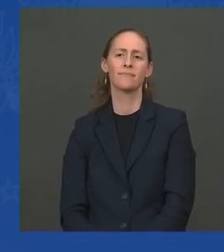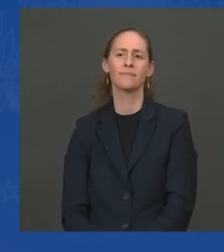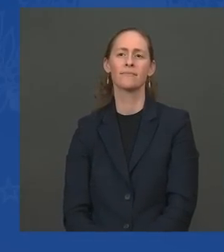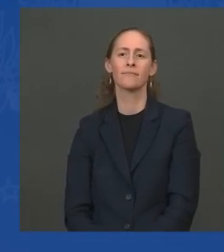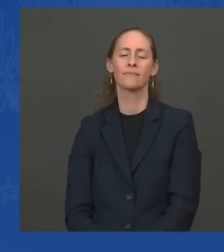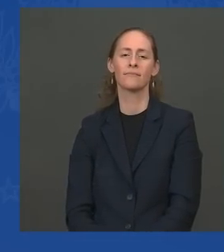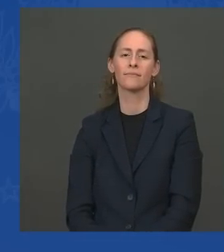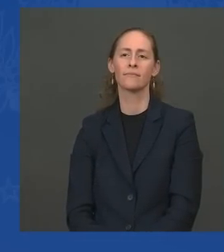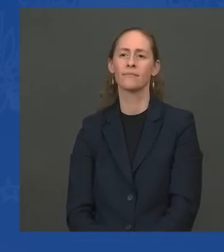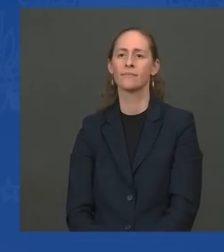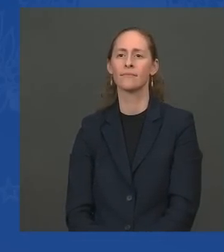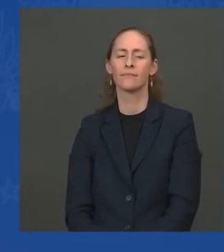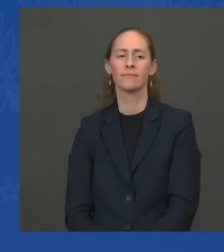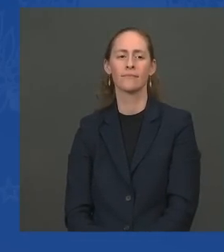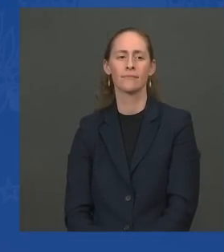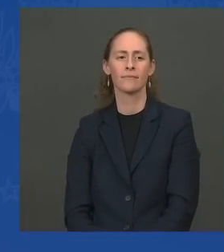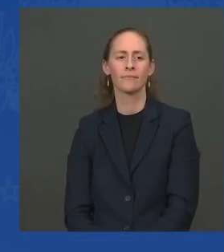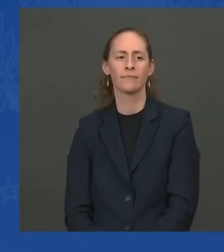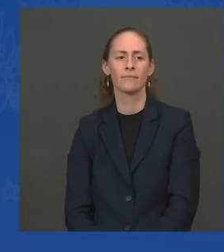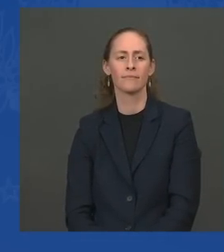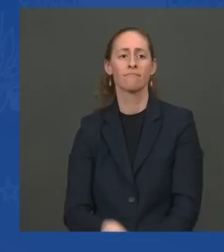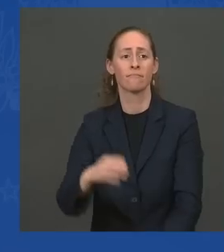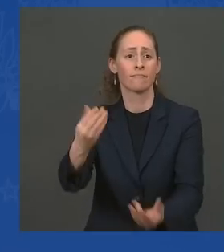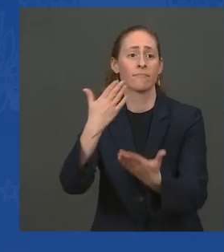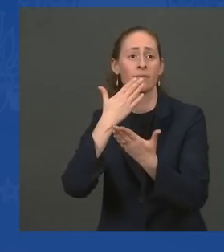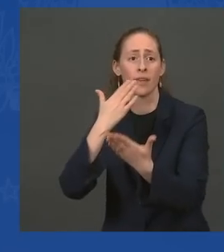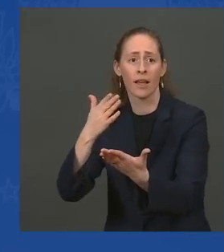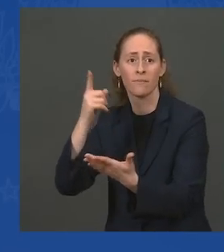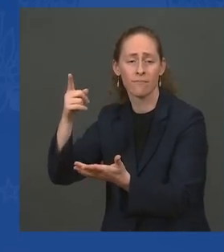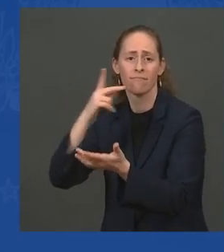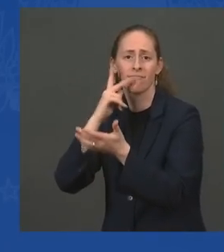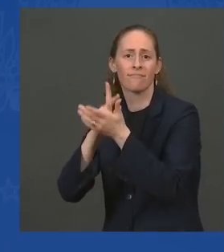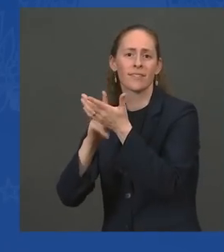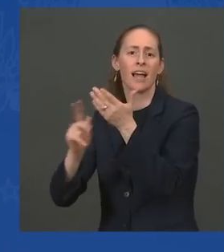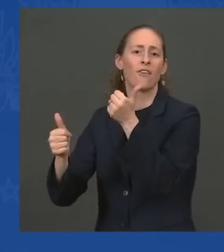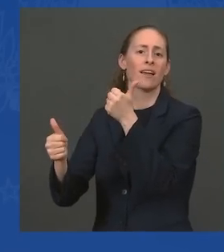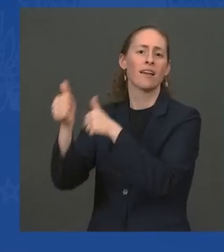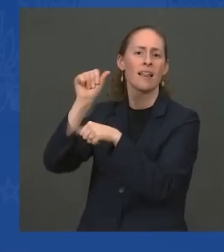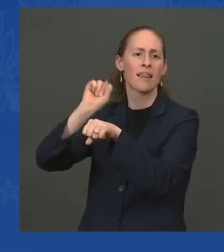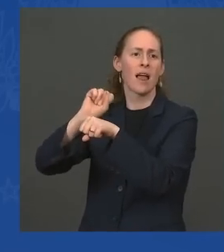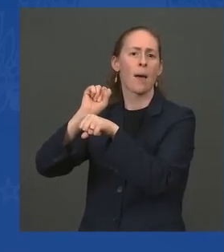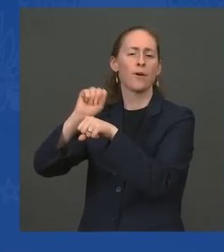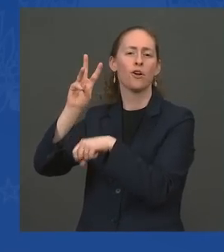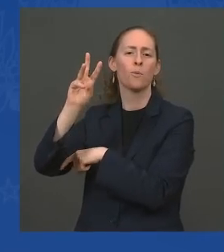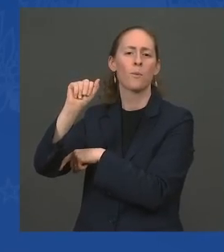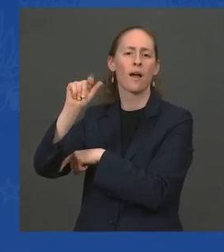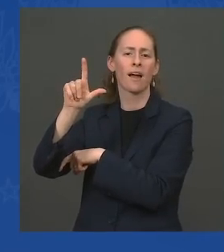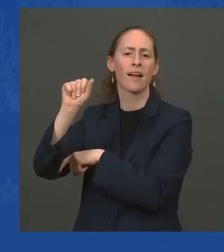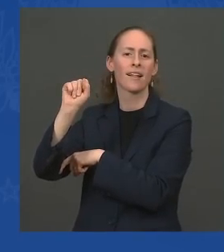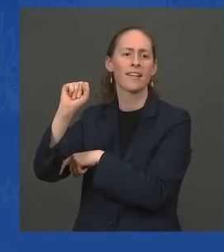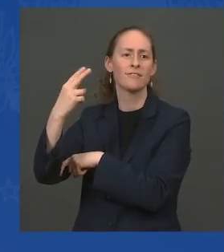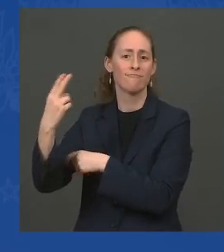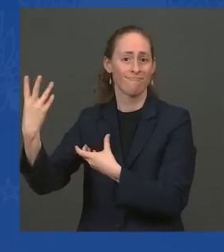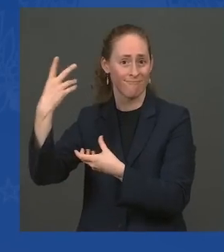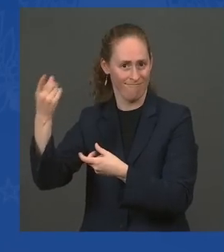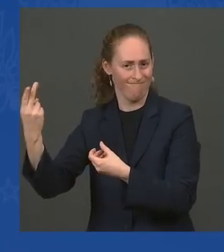And I want to thank my Secretary of Labor, Marty Walsh, for joining me here today as well. But, let me tell you: The infrastructure law I signed